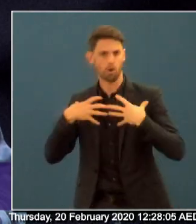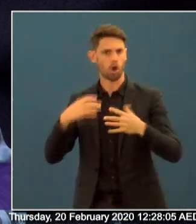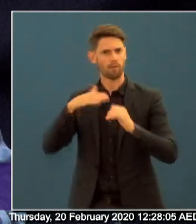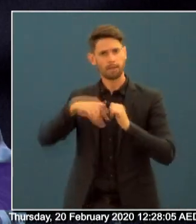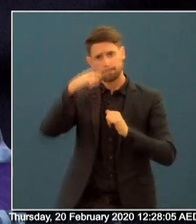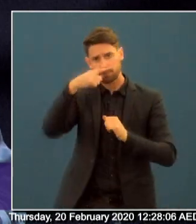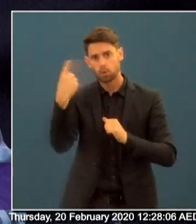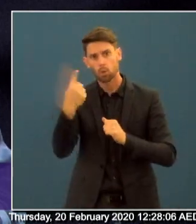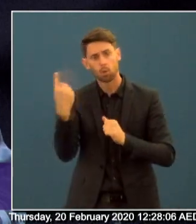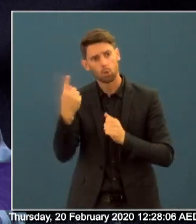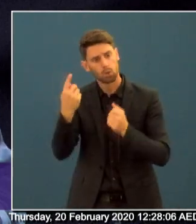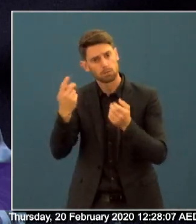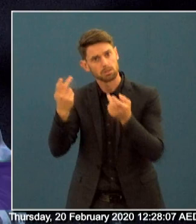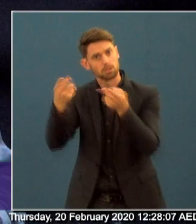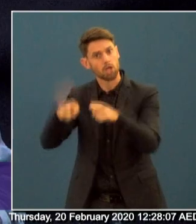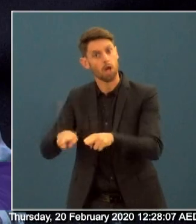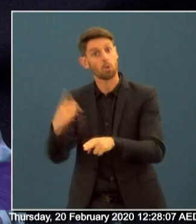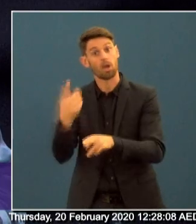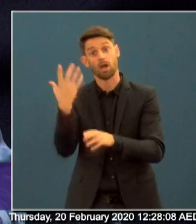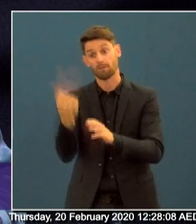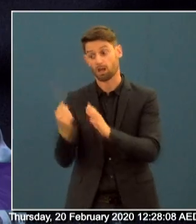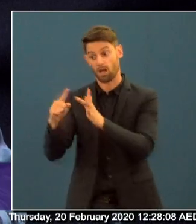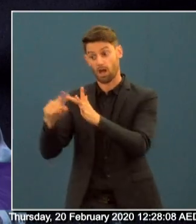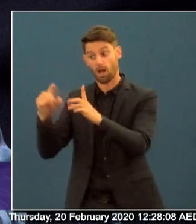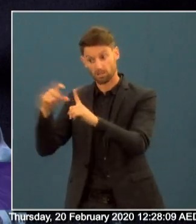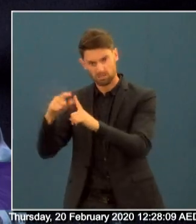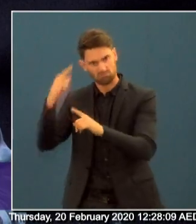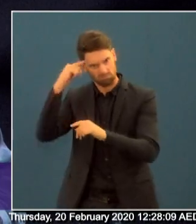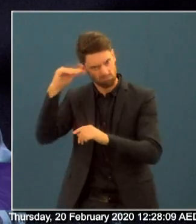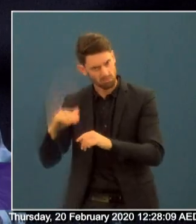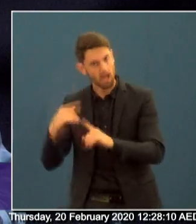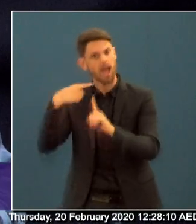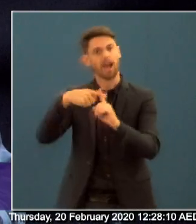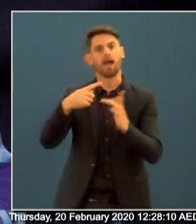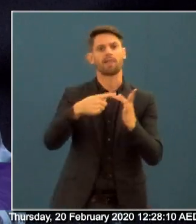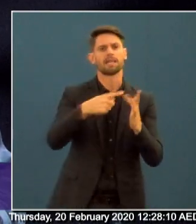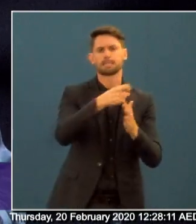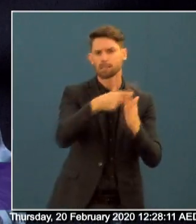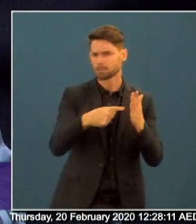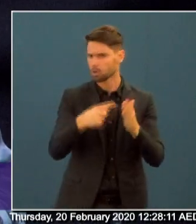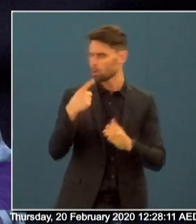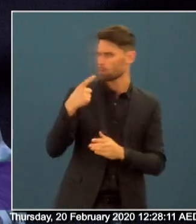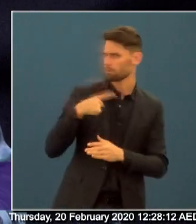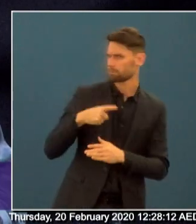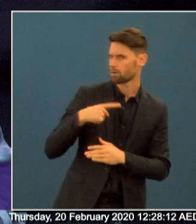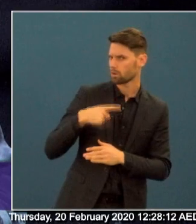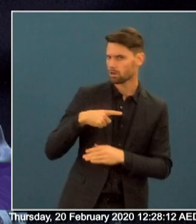people with intellectual disability and other disabilities and to help provide a summary and a series of recommendations